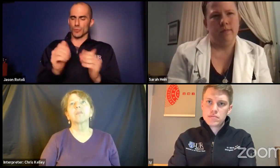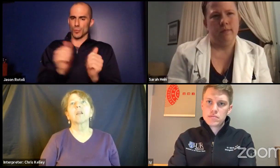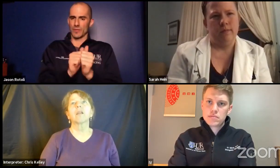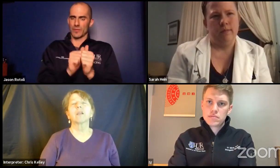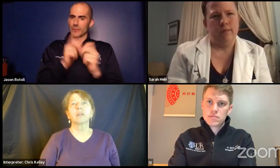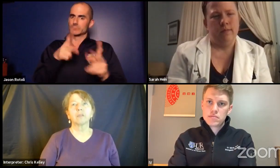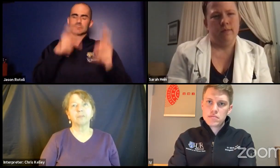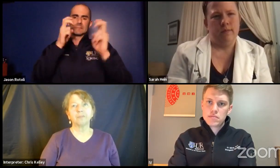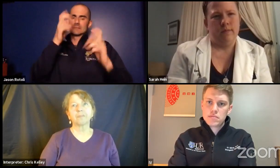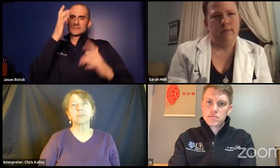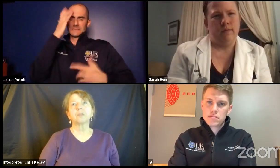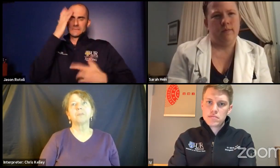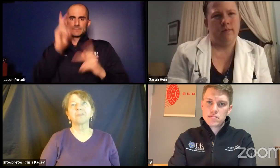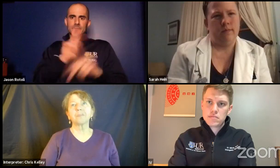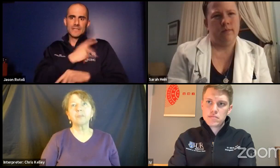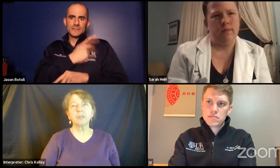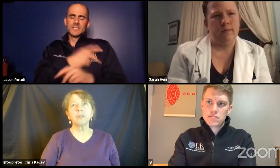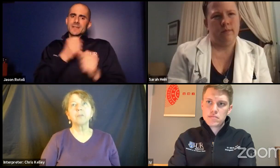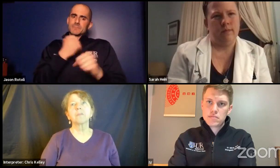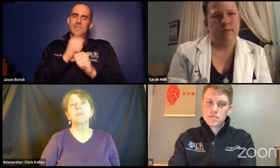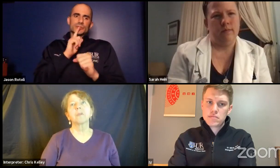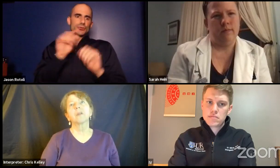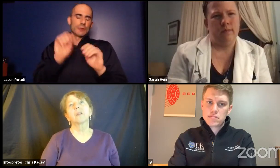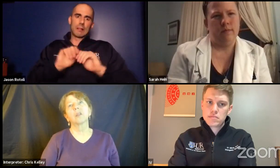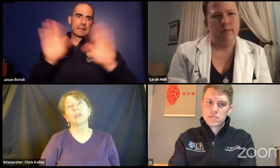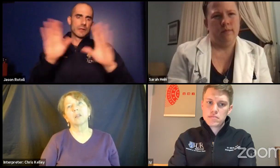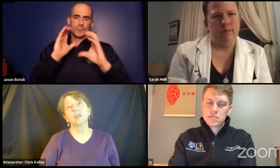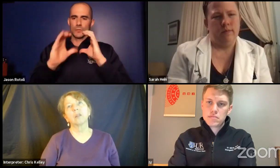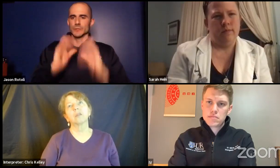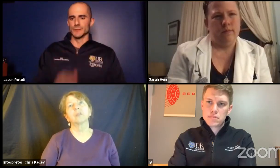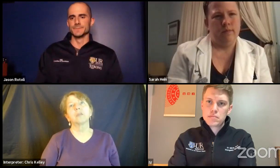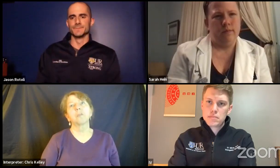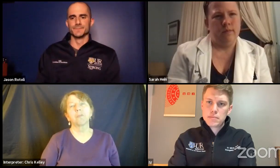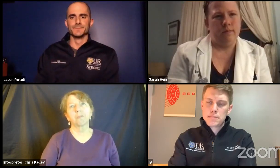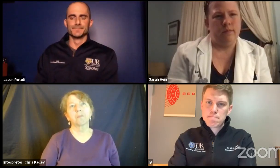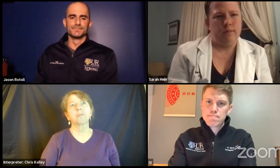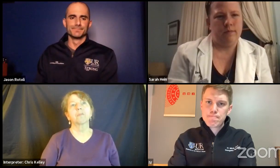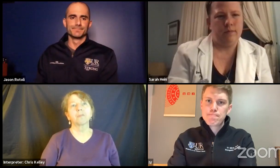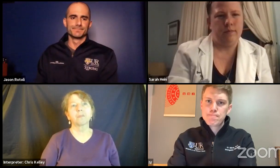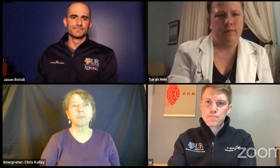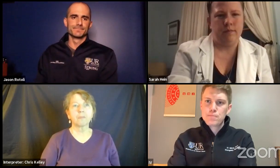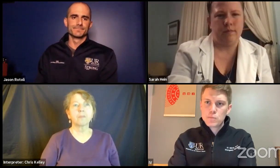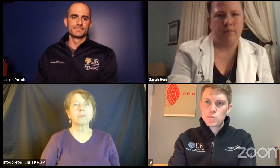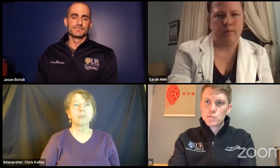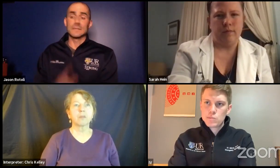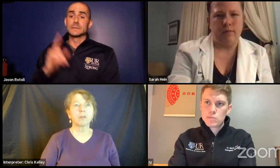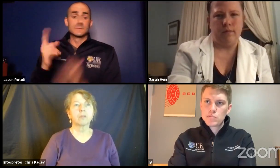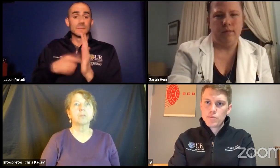use VRI. And if you have to stay in the hospital they will bring in a